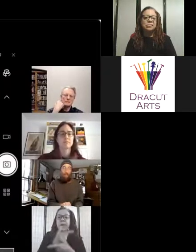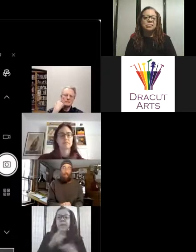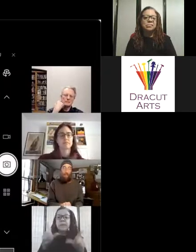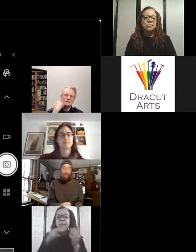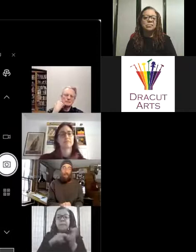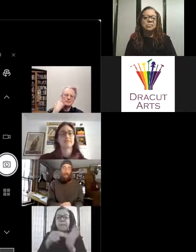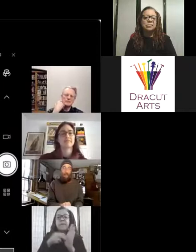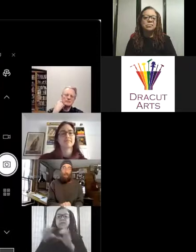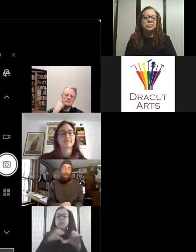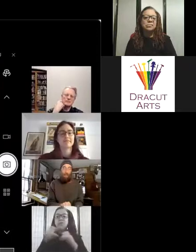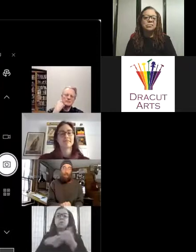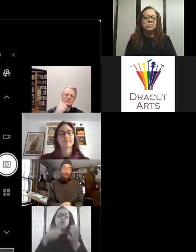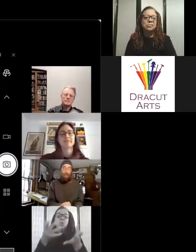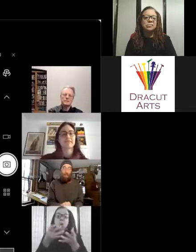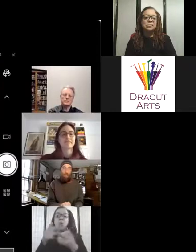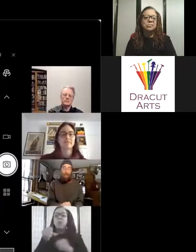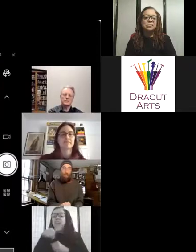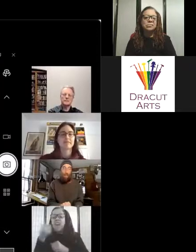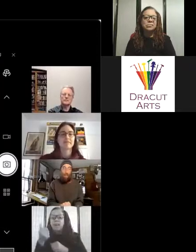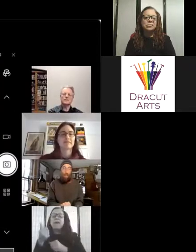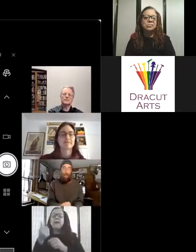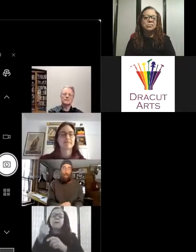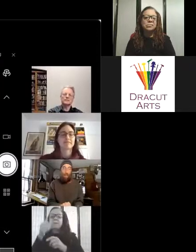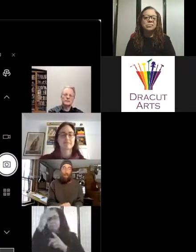PLEASE with OTHER MEN and the PRODUCTS OF OTHER MEN'S LABORS."